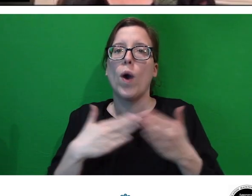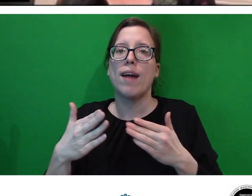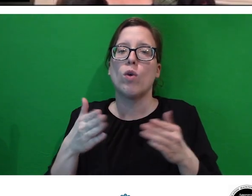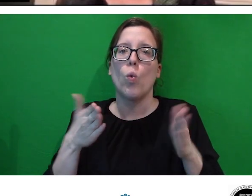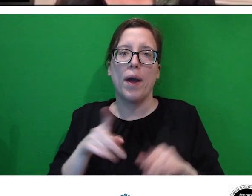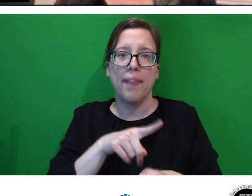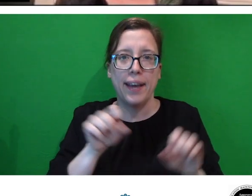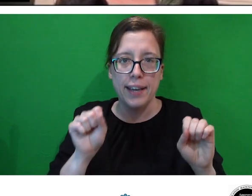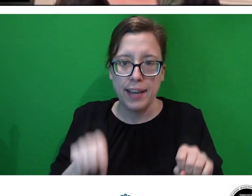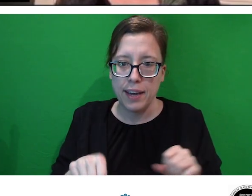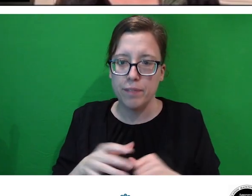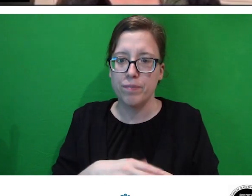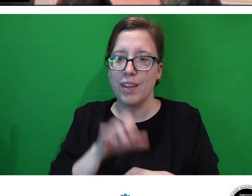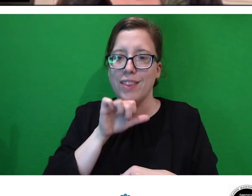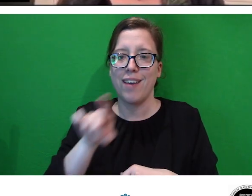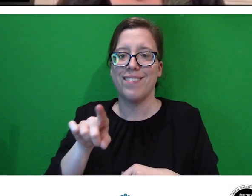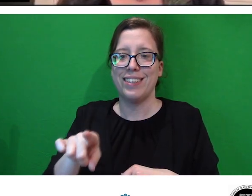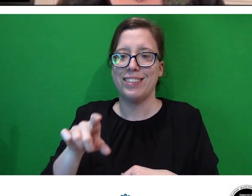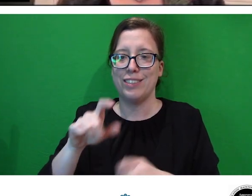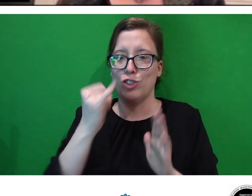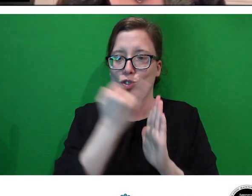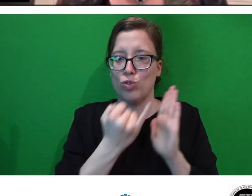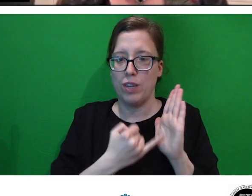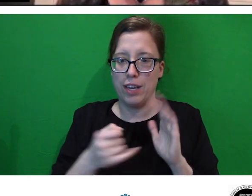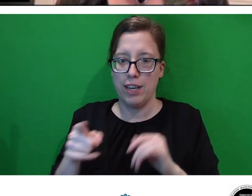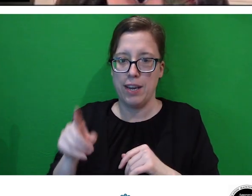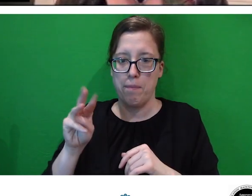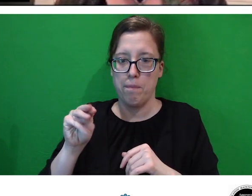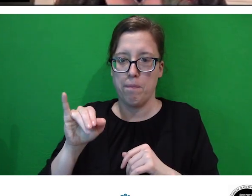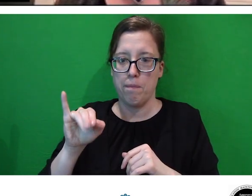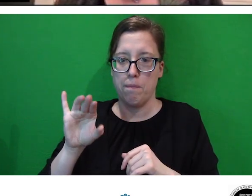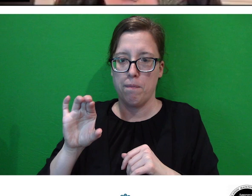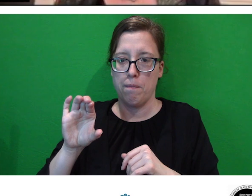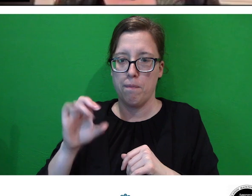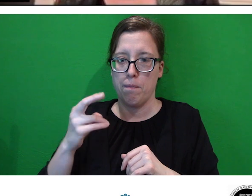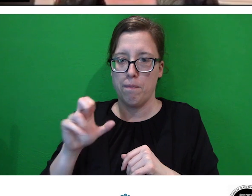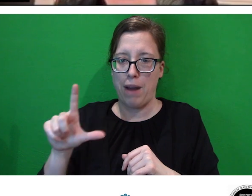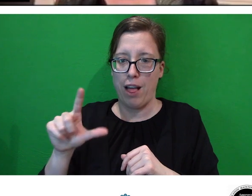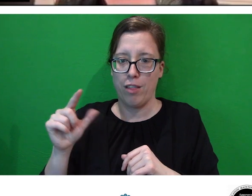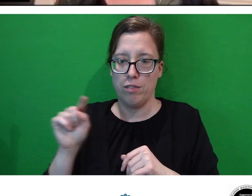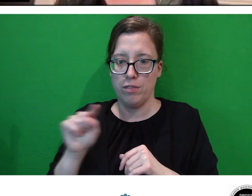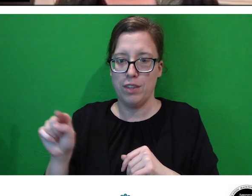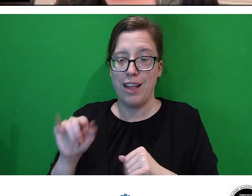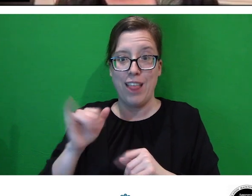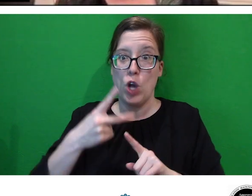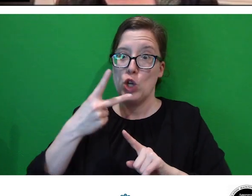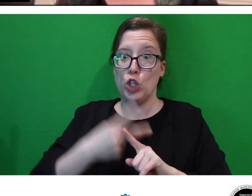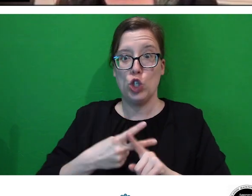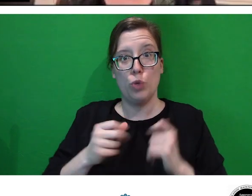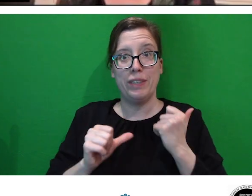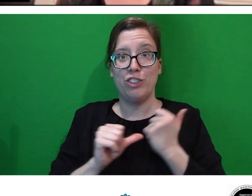Love this one. You have to let the kids actively participate to whatever degree they're able.